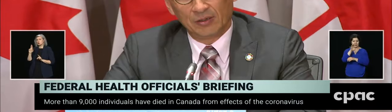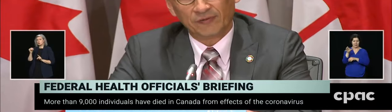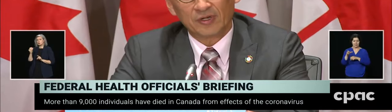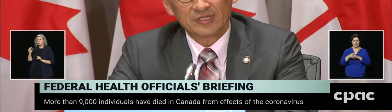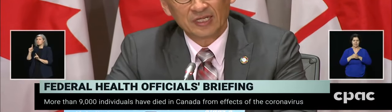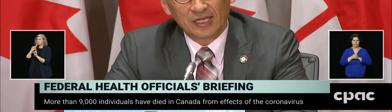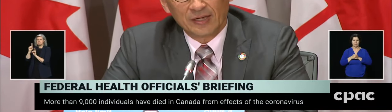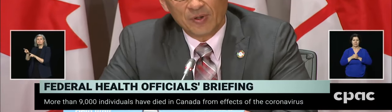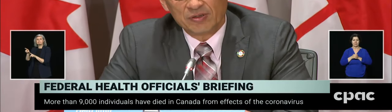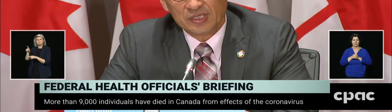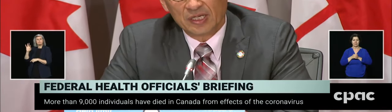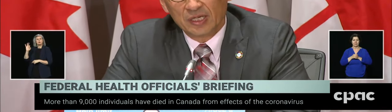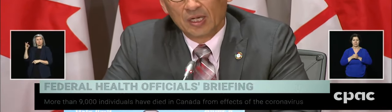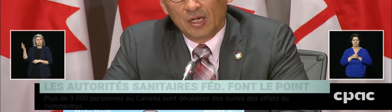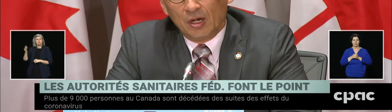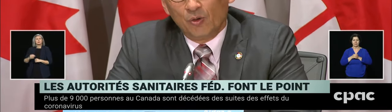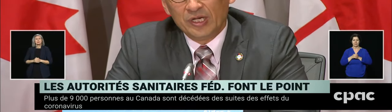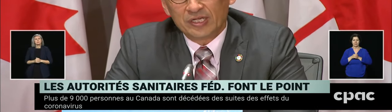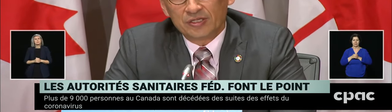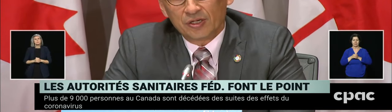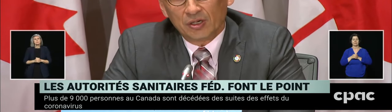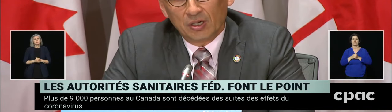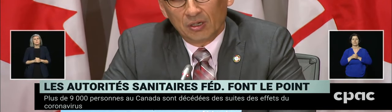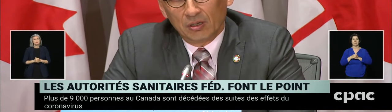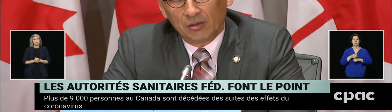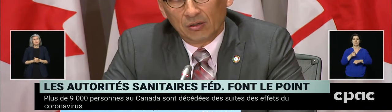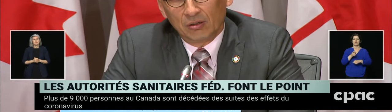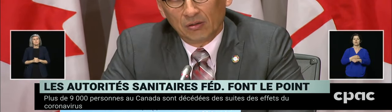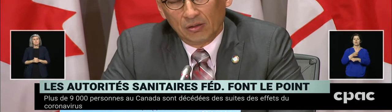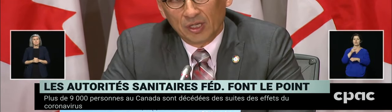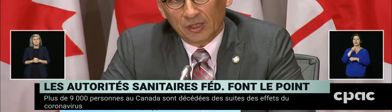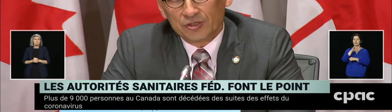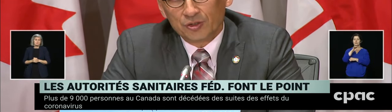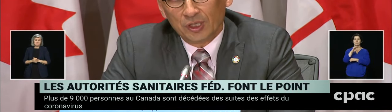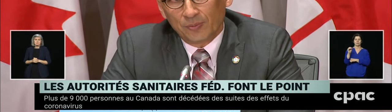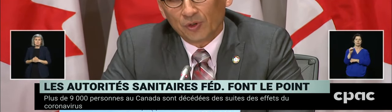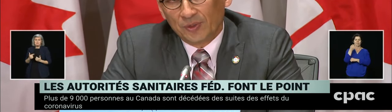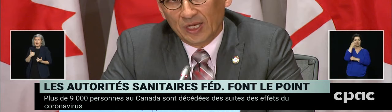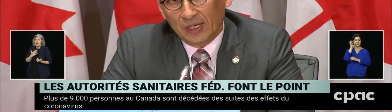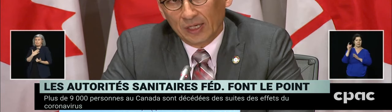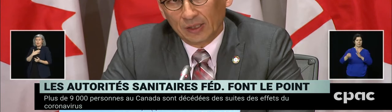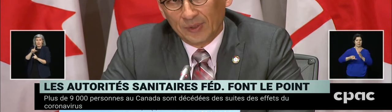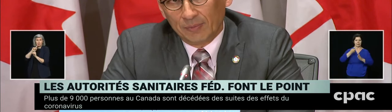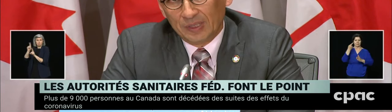[ Speaking French ] [Voice of Interpreter]: